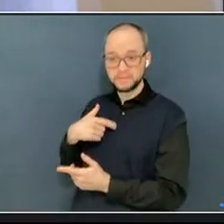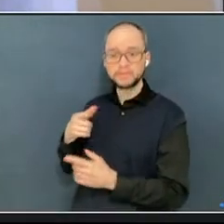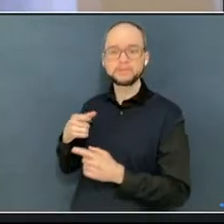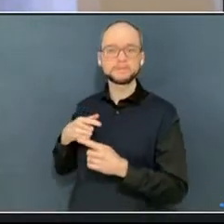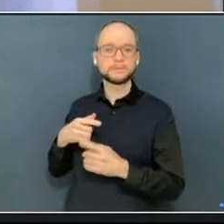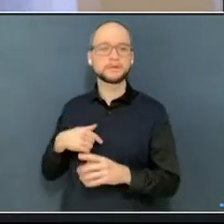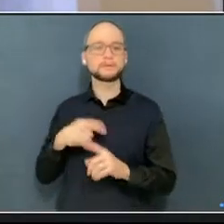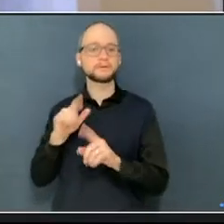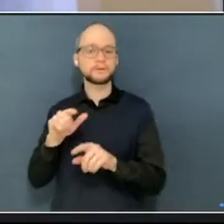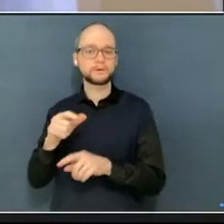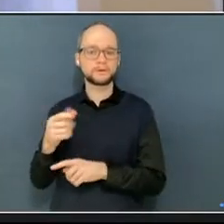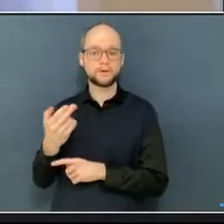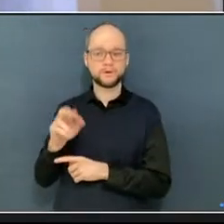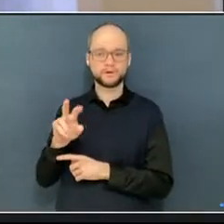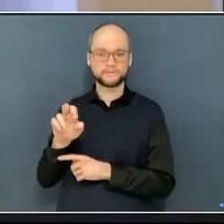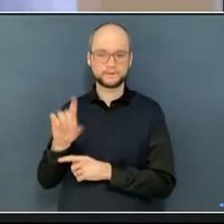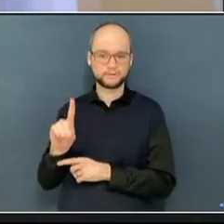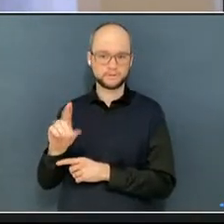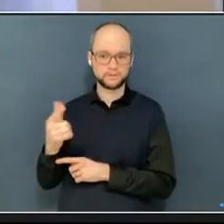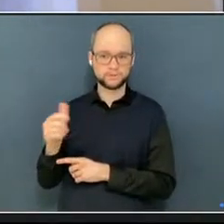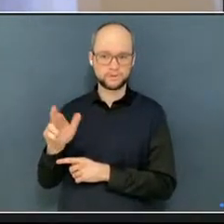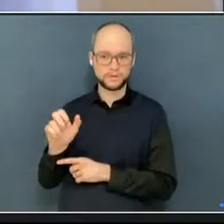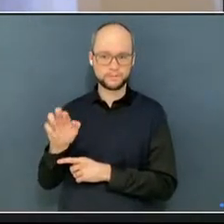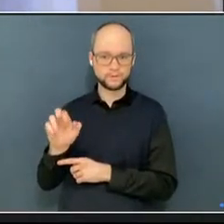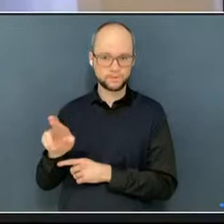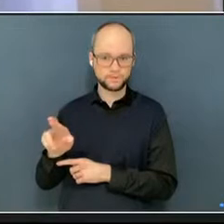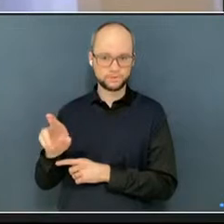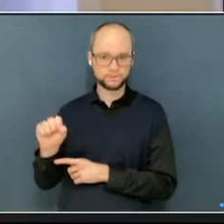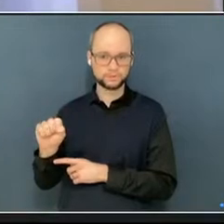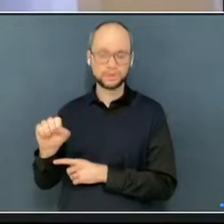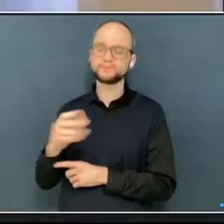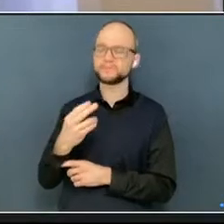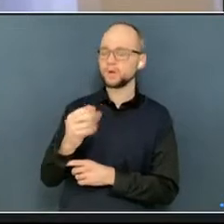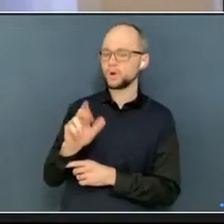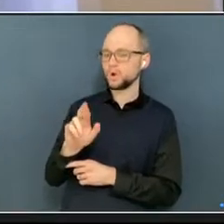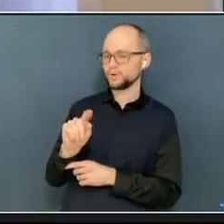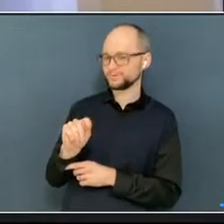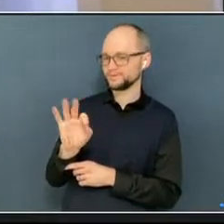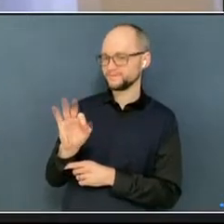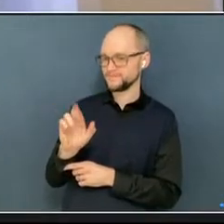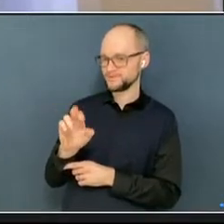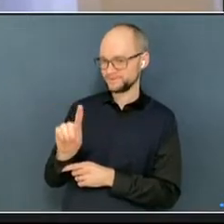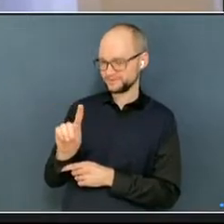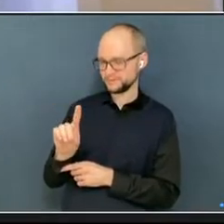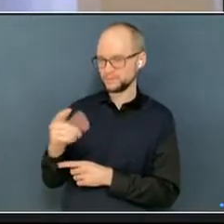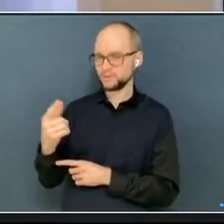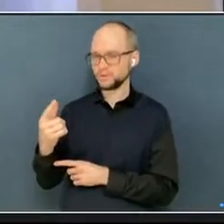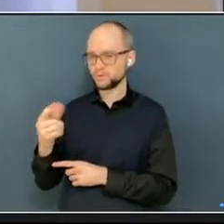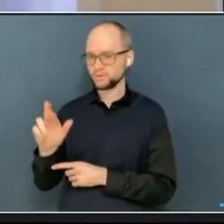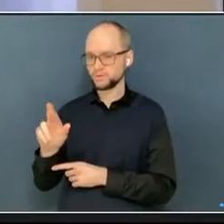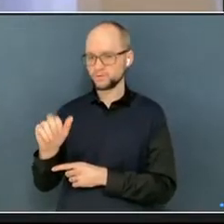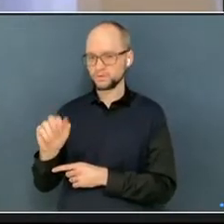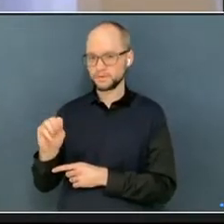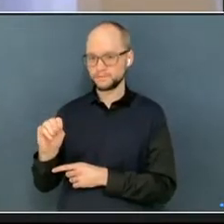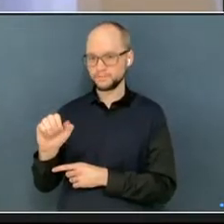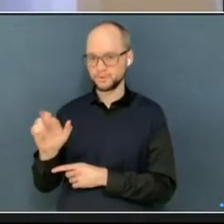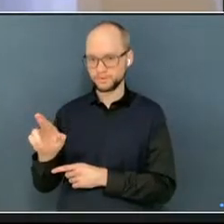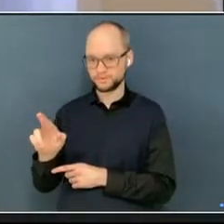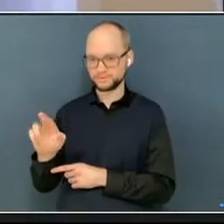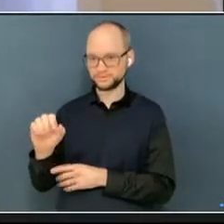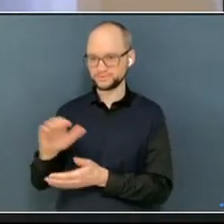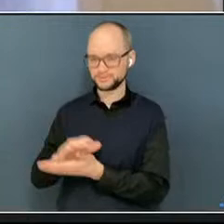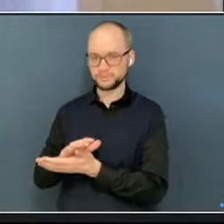One day I decided to go up into the attic. And there was a large sea chest and being